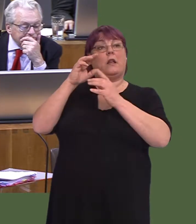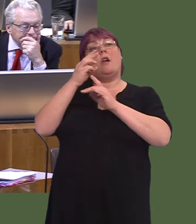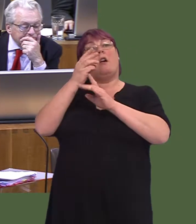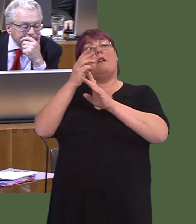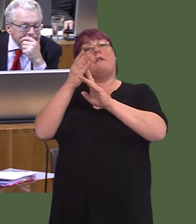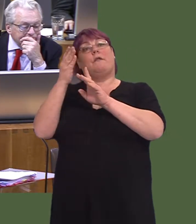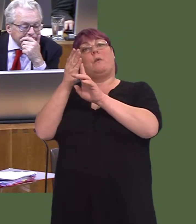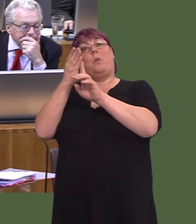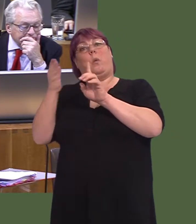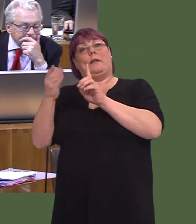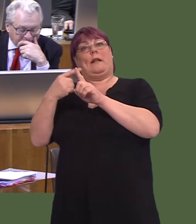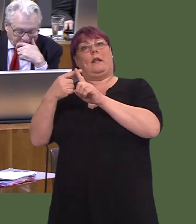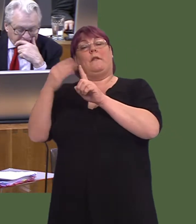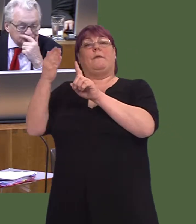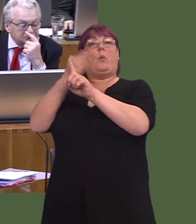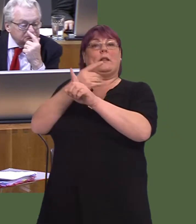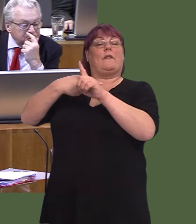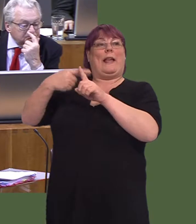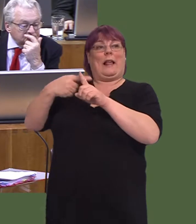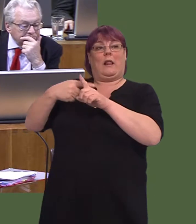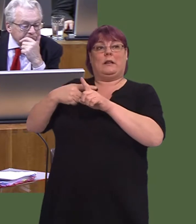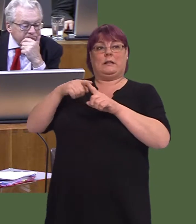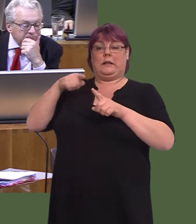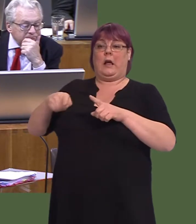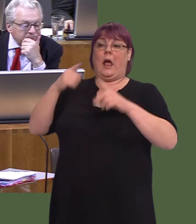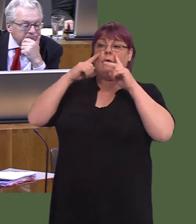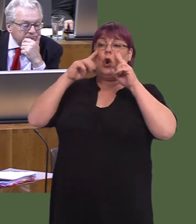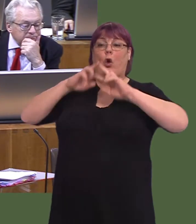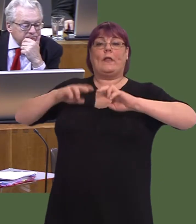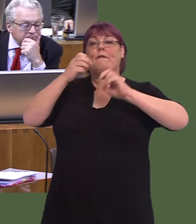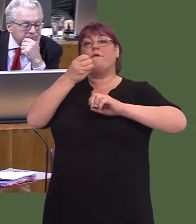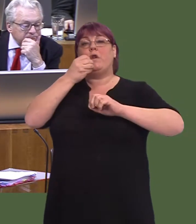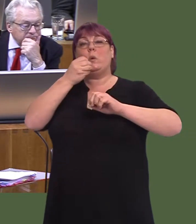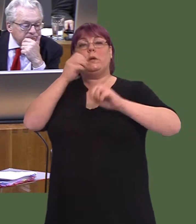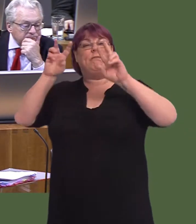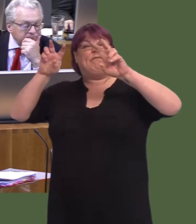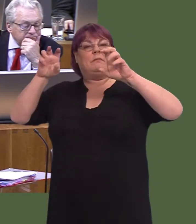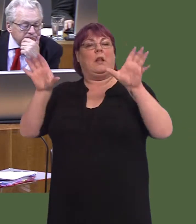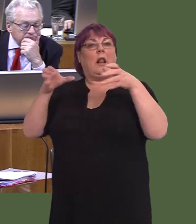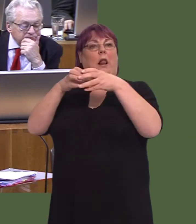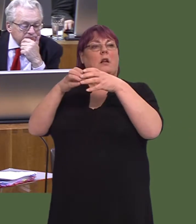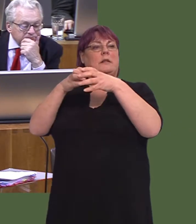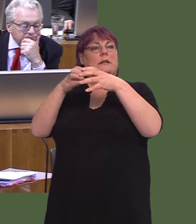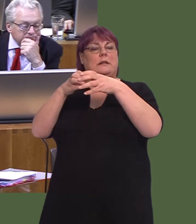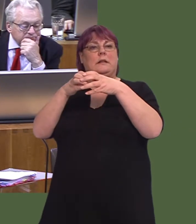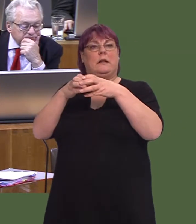in terms of the operation of the use classes Order, and I mentioned how the consultation will proceed in that regard.